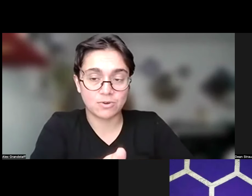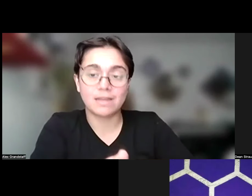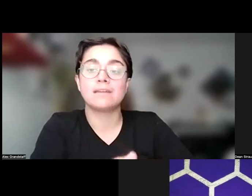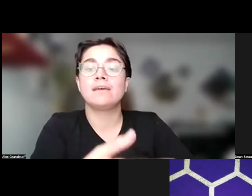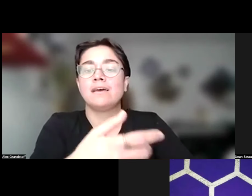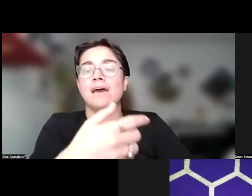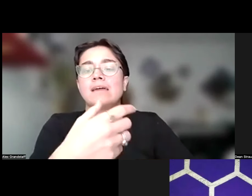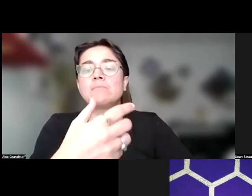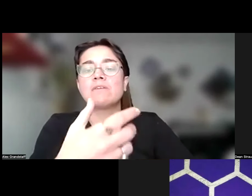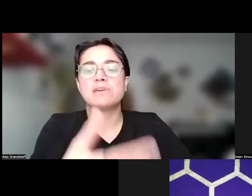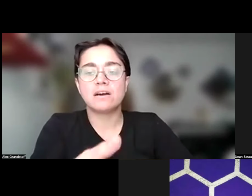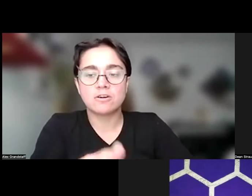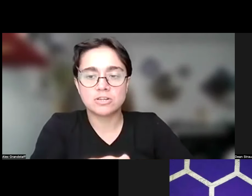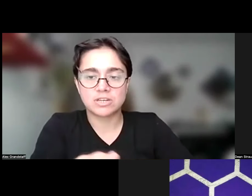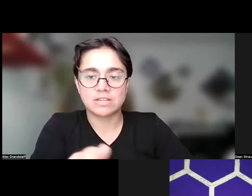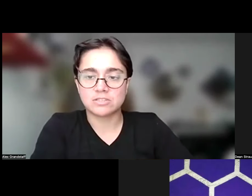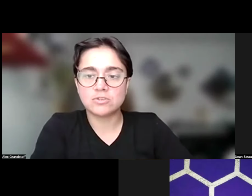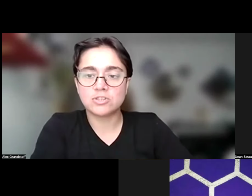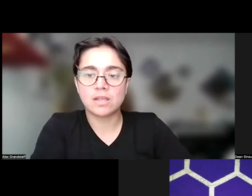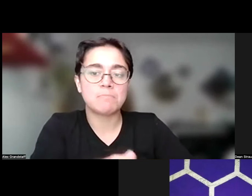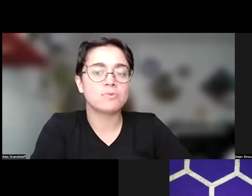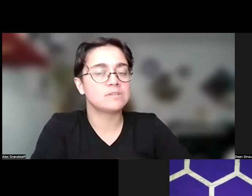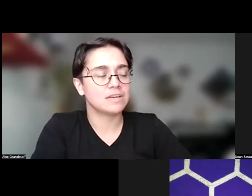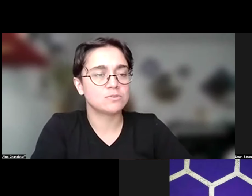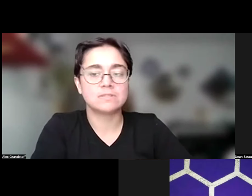I'm trying to identify the difference between appropriate and safe discipline for kids vs harmful and abusive methods that came from ABA therapy. Do you have